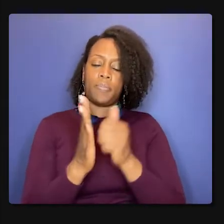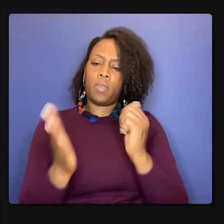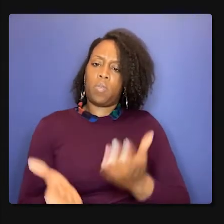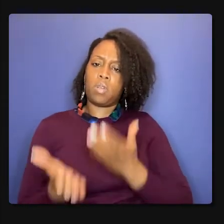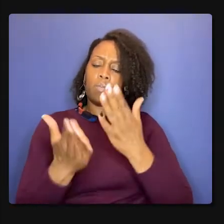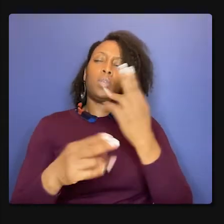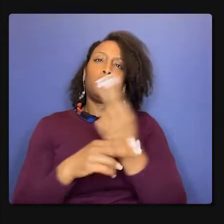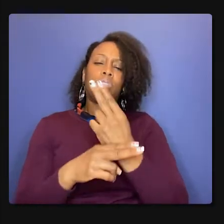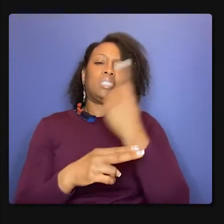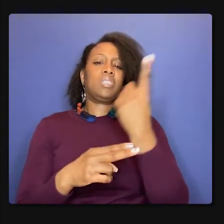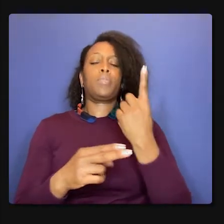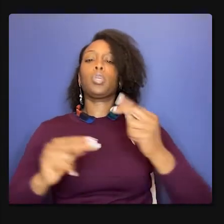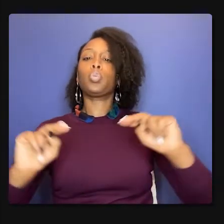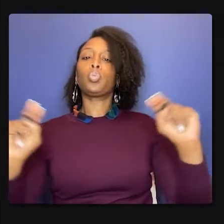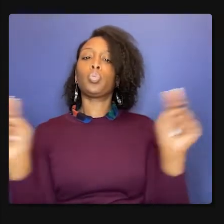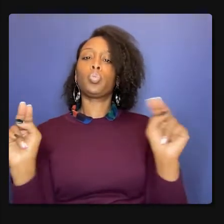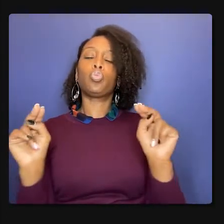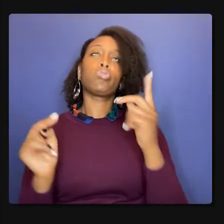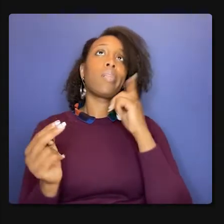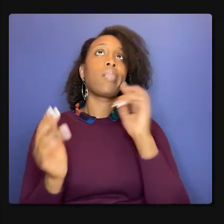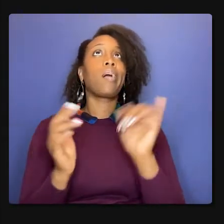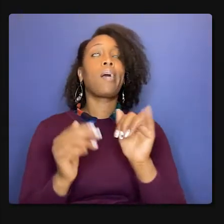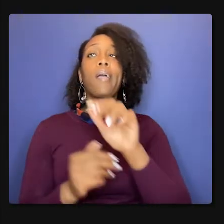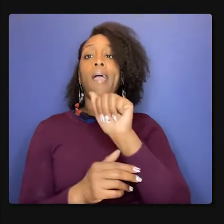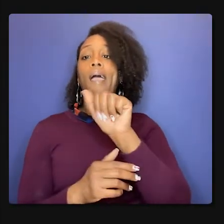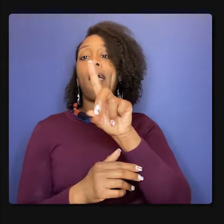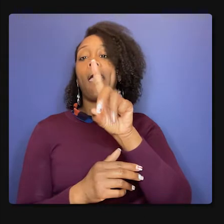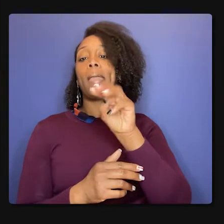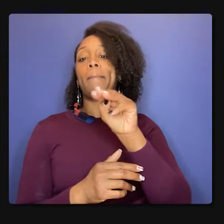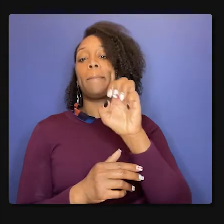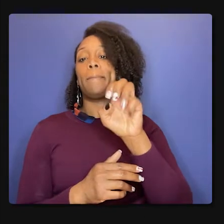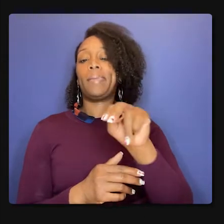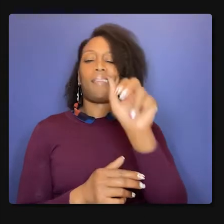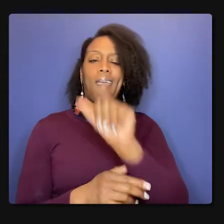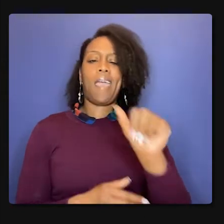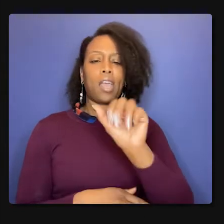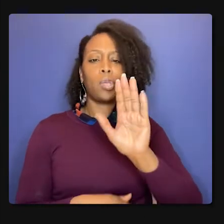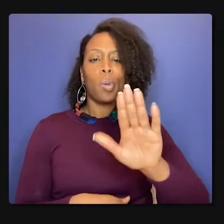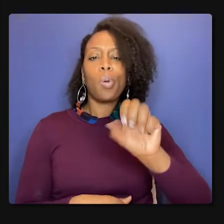We recommend using something neutral, such as admin@yourstudio.com